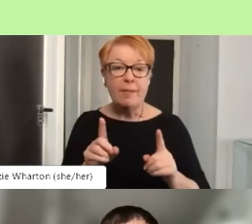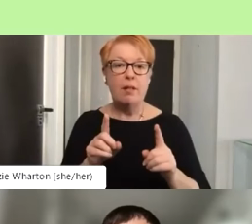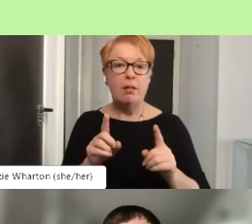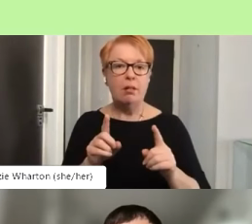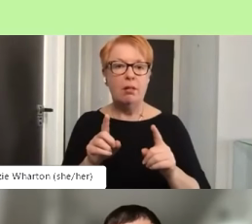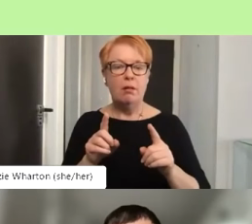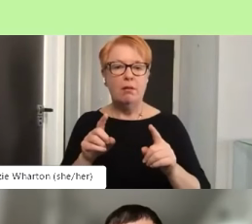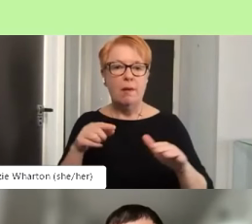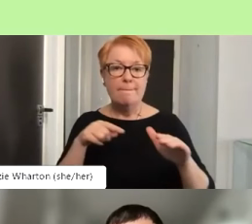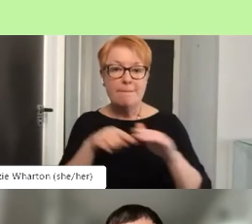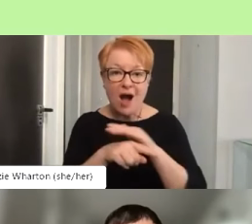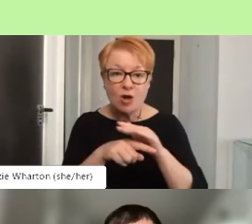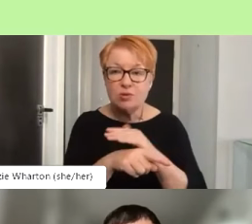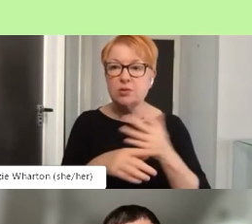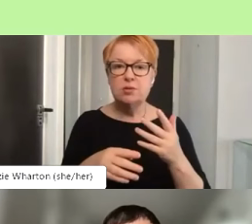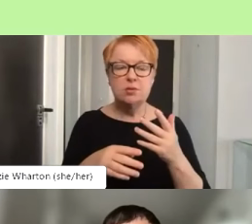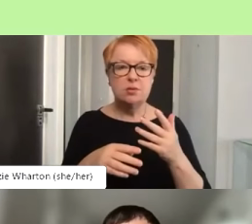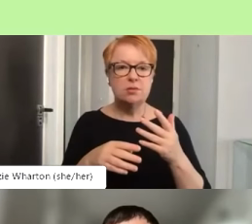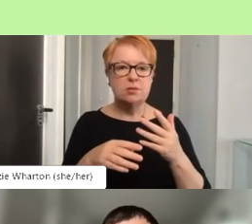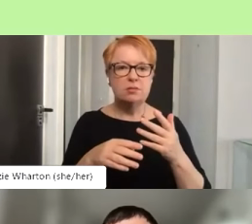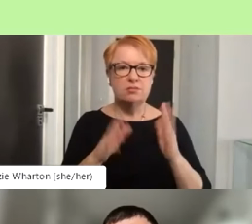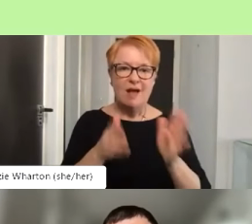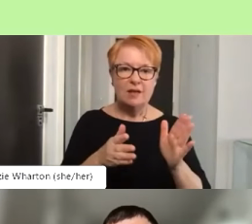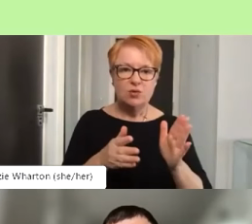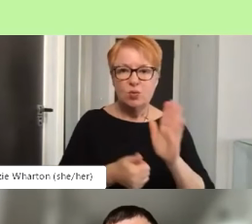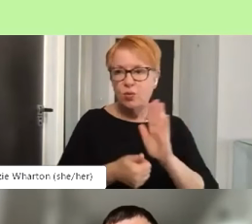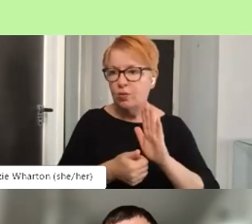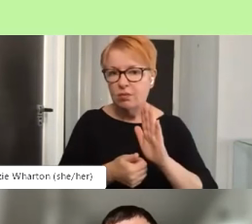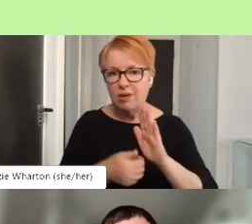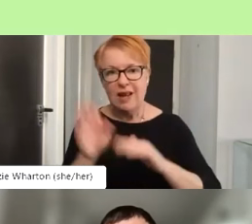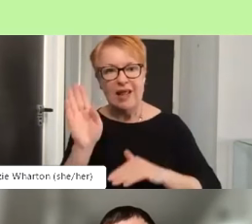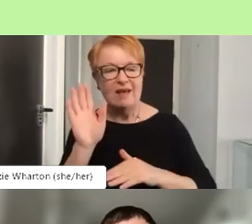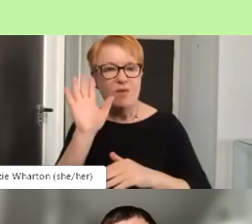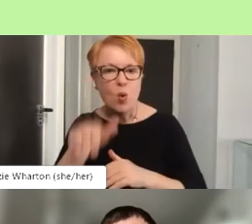academic with academic backgrounds.